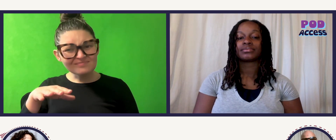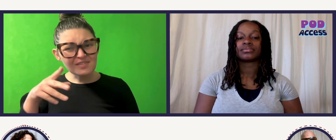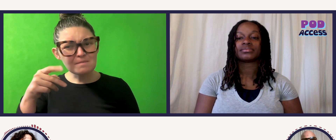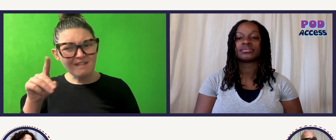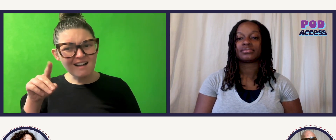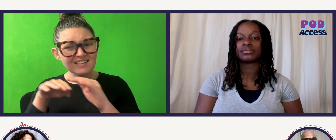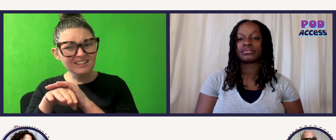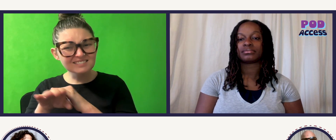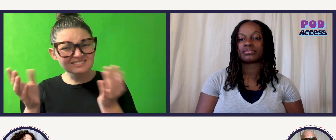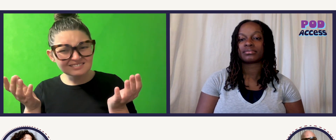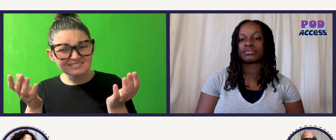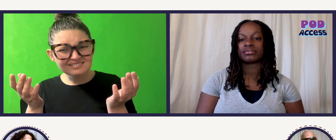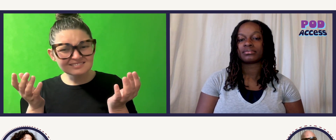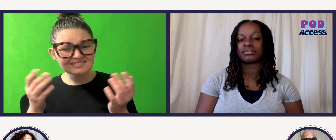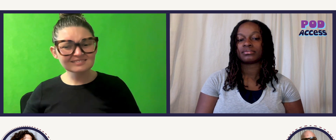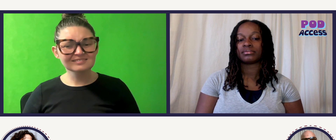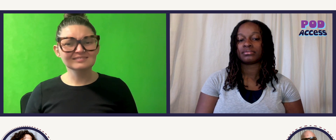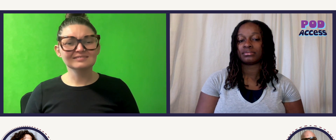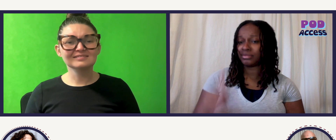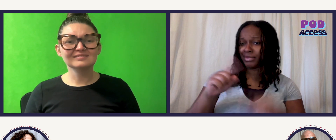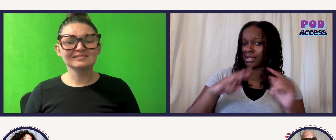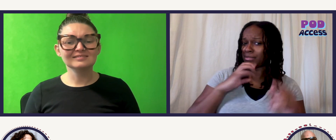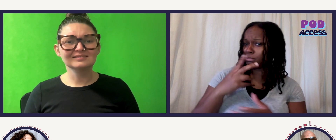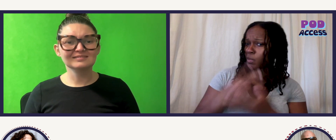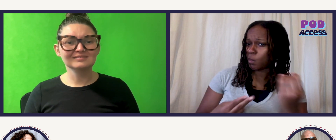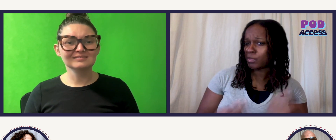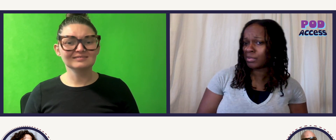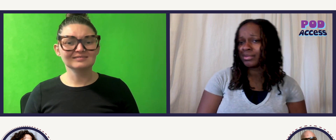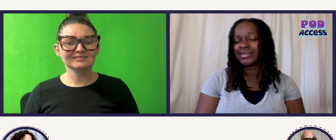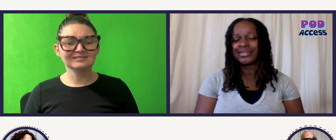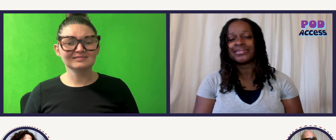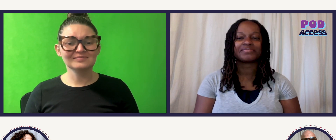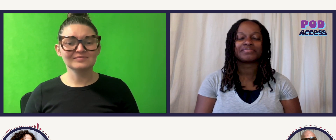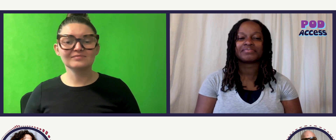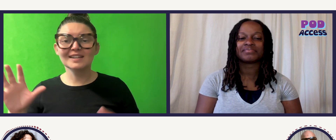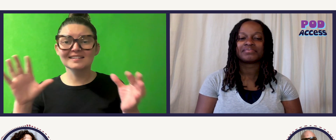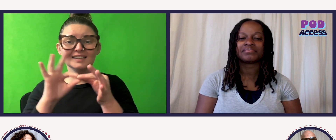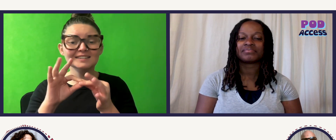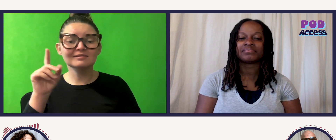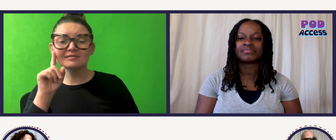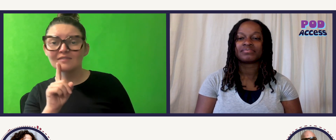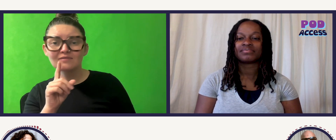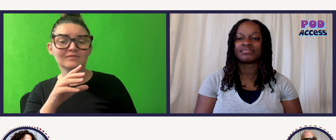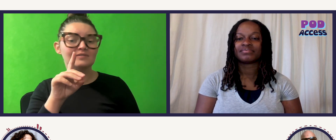Isn’t it POD Access? Can’t it be both? Connecting d/Deaf and disabled podcasters